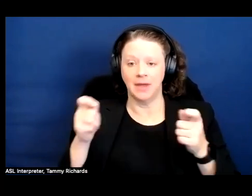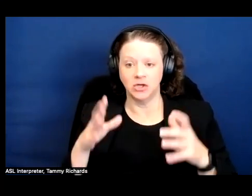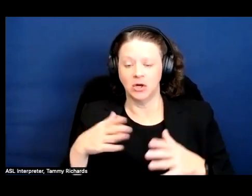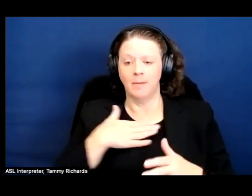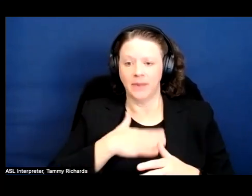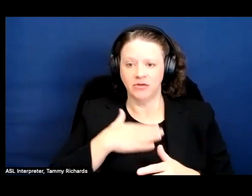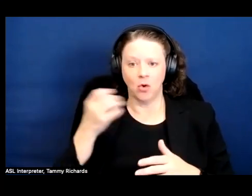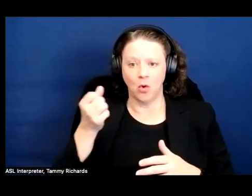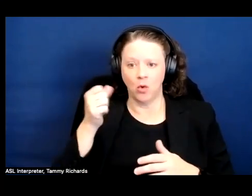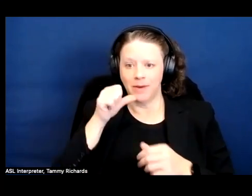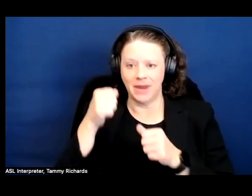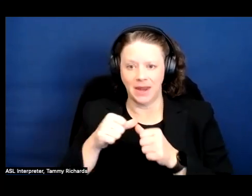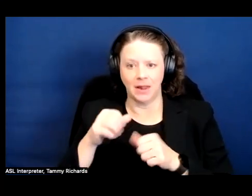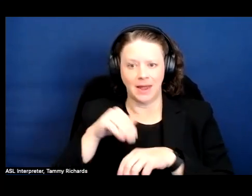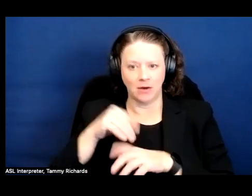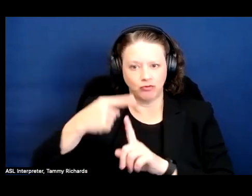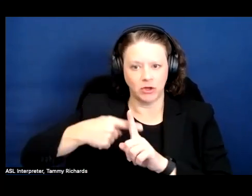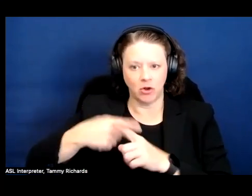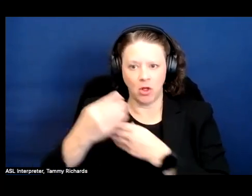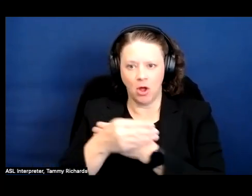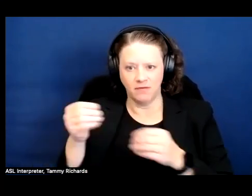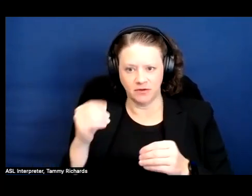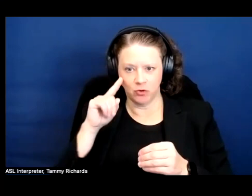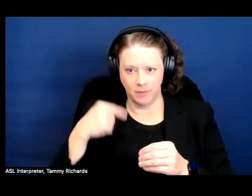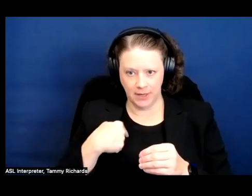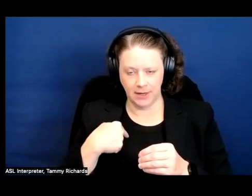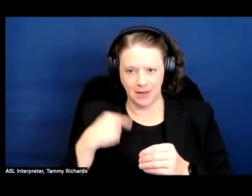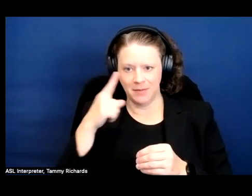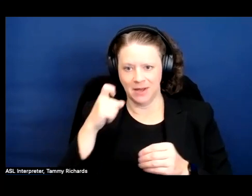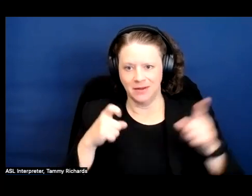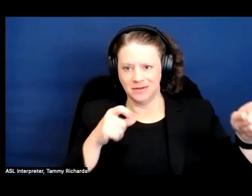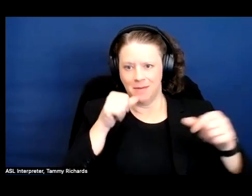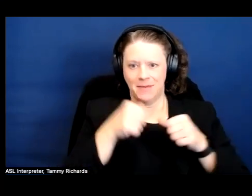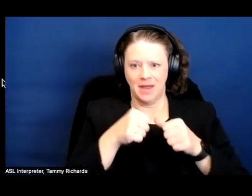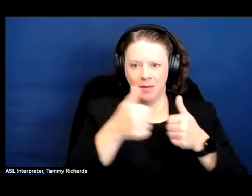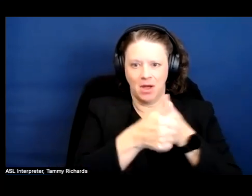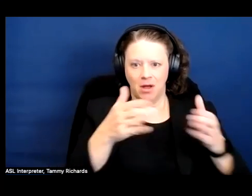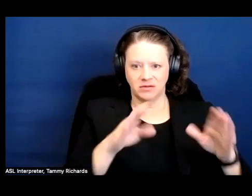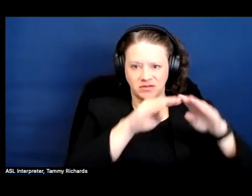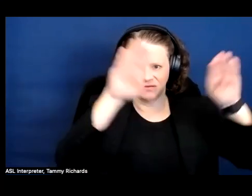in service animal or assistance animal cases. The one that does come up quite a bit is direct threat.